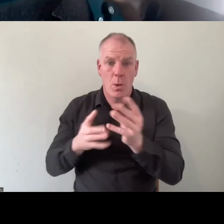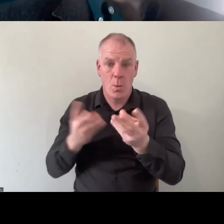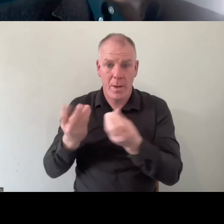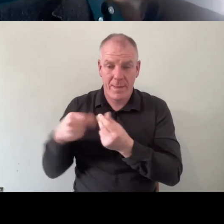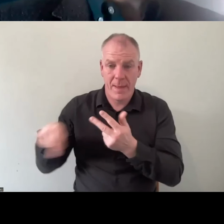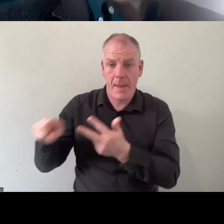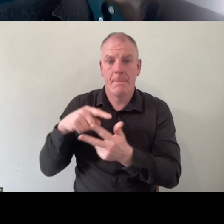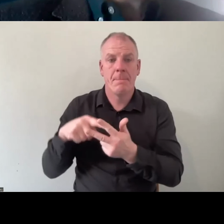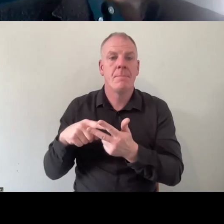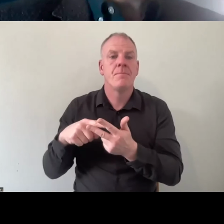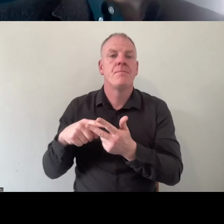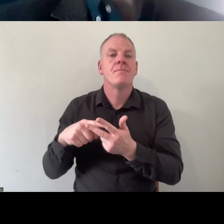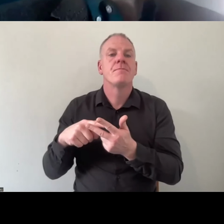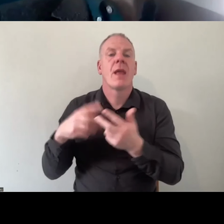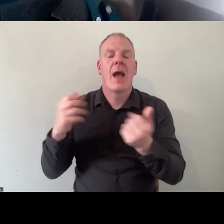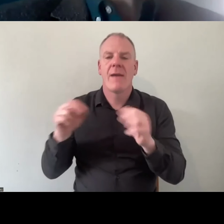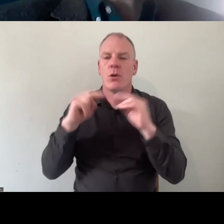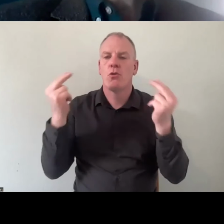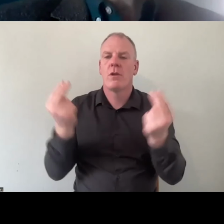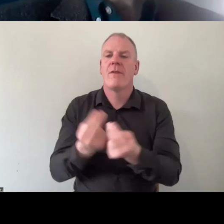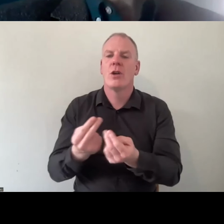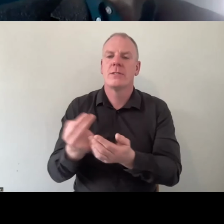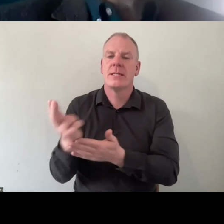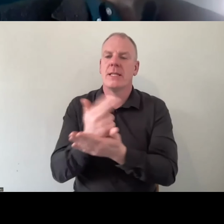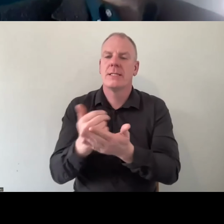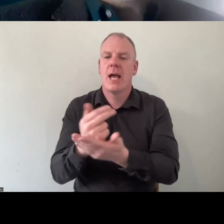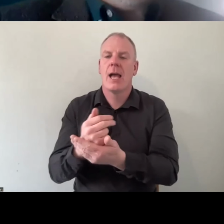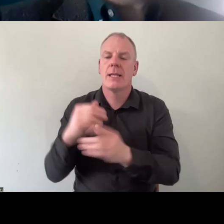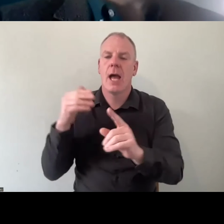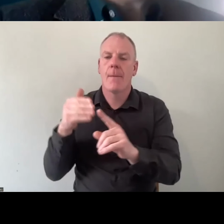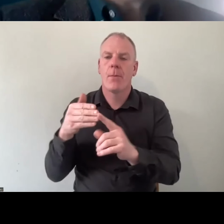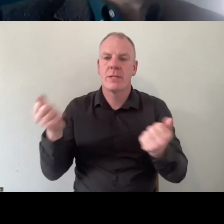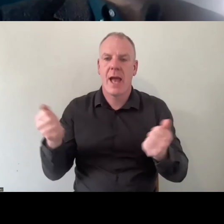..the walkability audit tool for roads and streets.